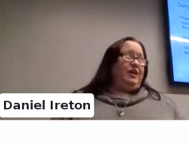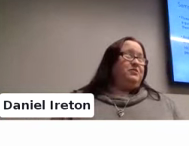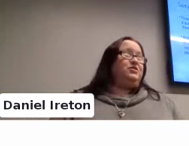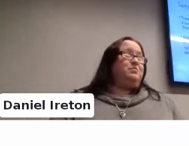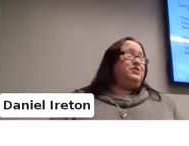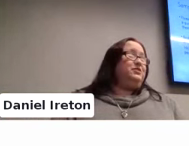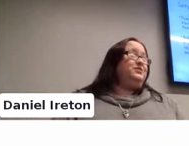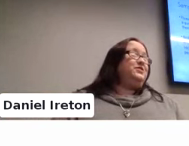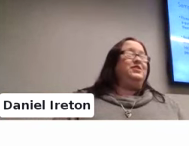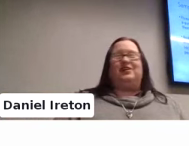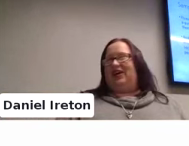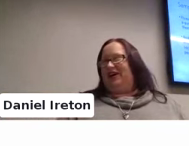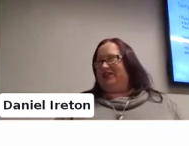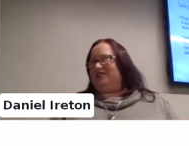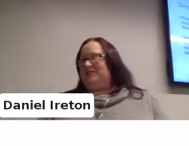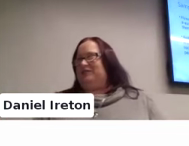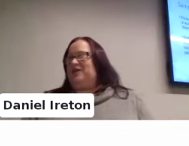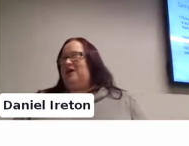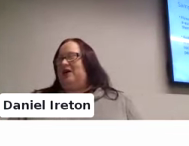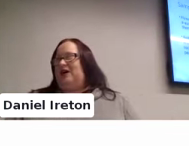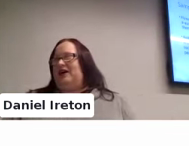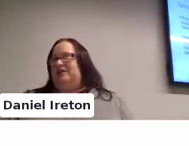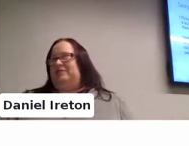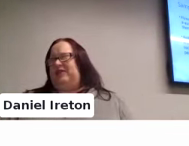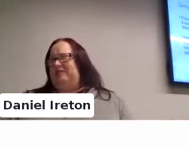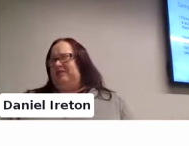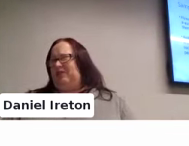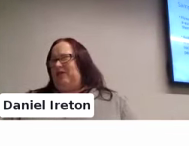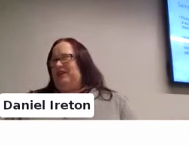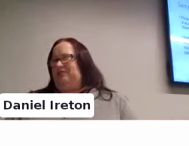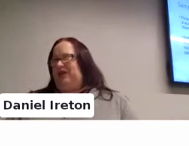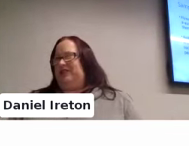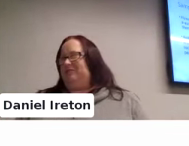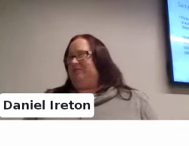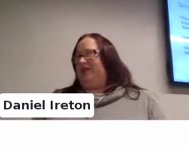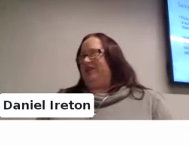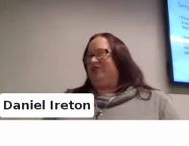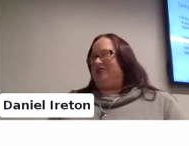You know, there's nothing wrong with a blind person wanting to teach sighted people beep ball or something similar.